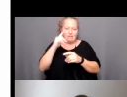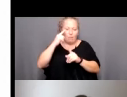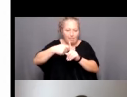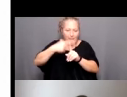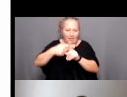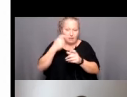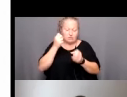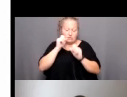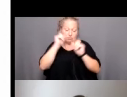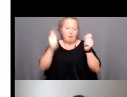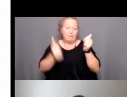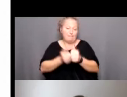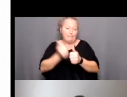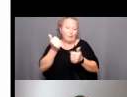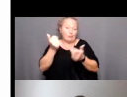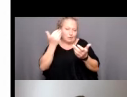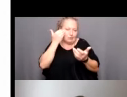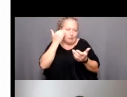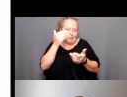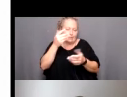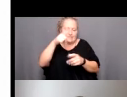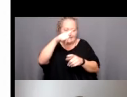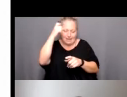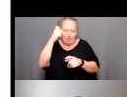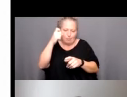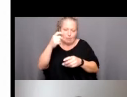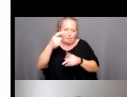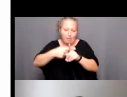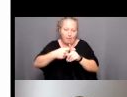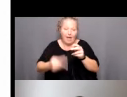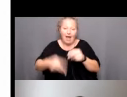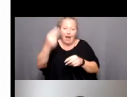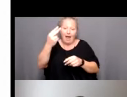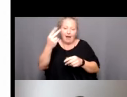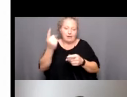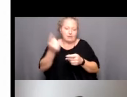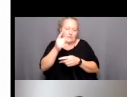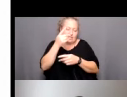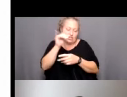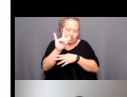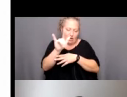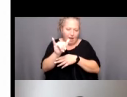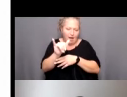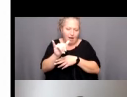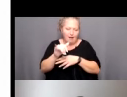Most cases occurred during summer months, with the highest number of cases seen in July. Next slide.